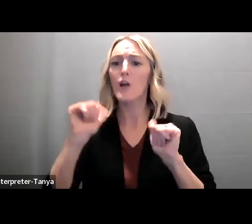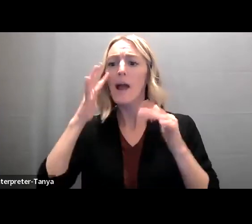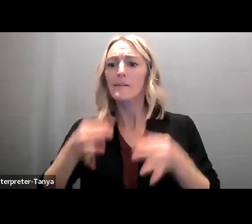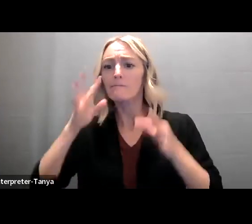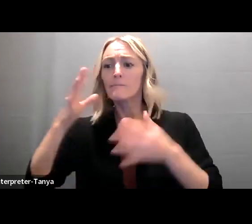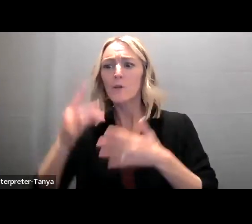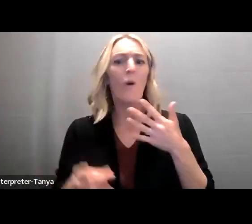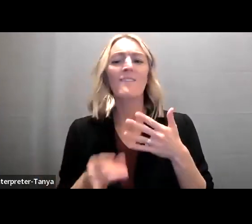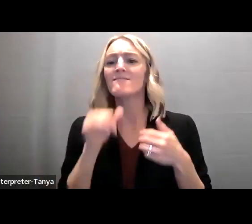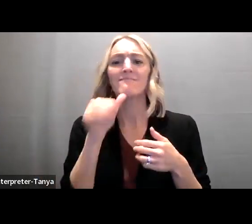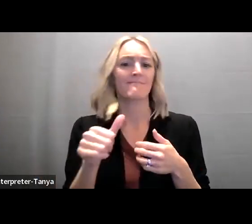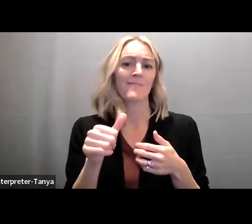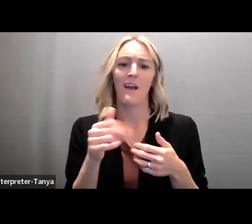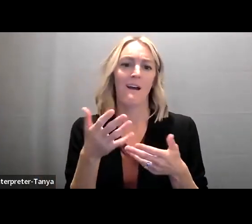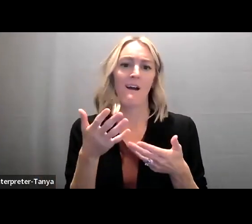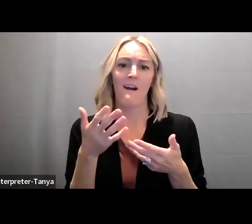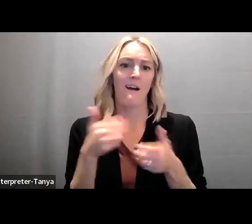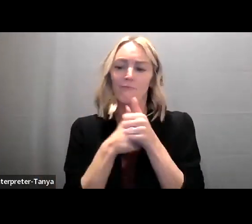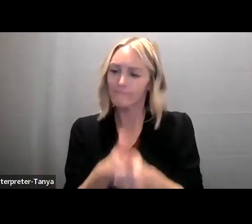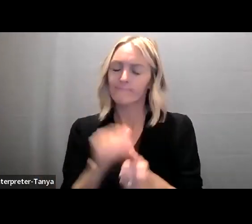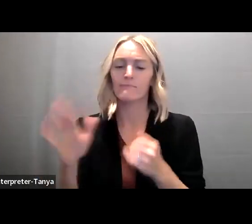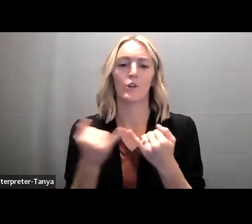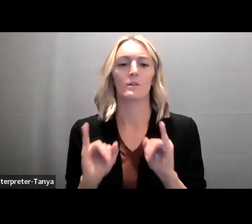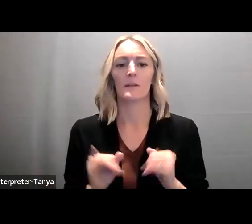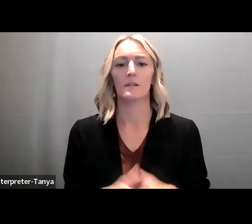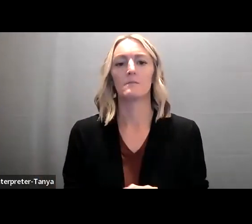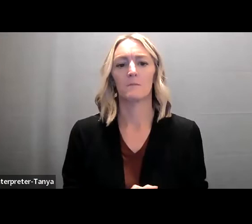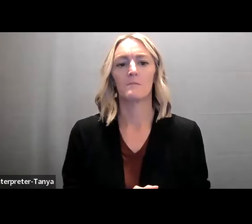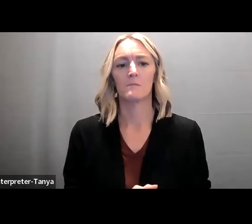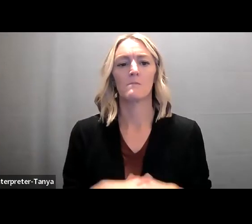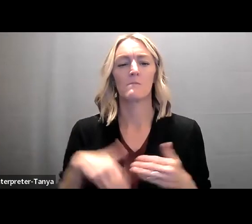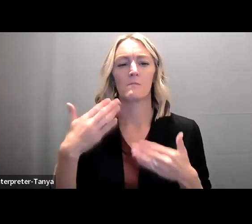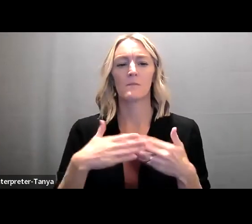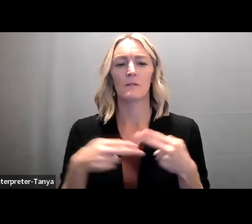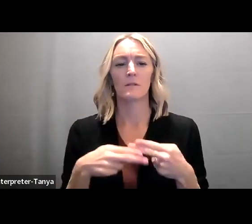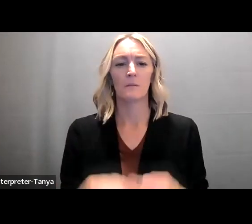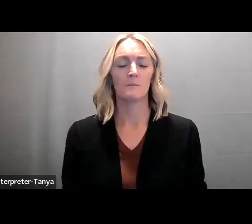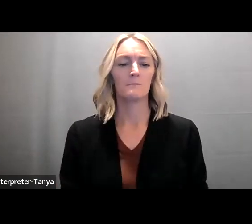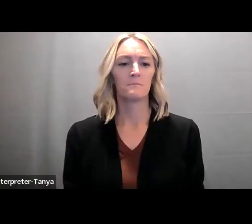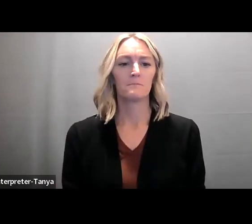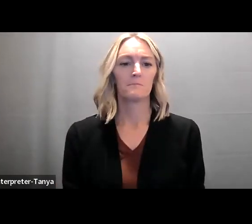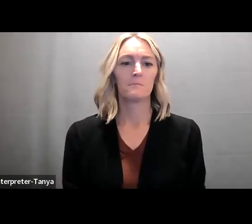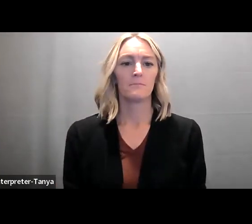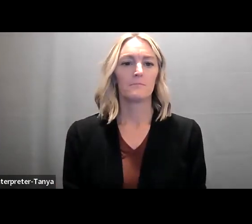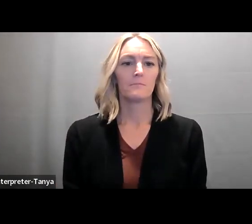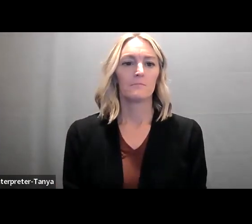Those indicate violations of HCBS settings. Next slide, please.